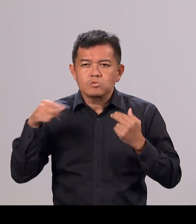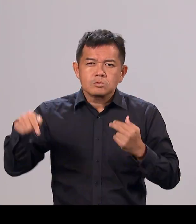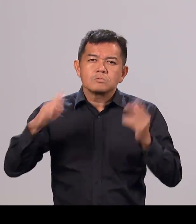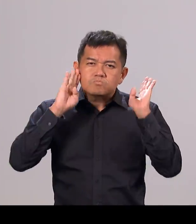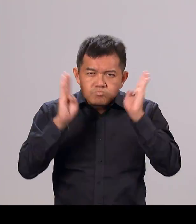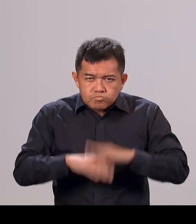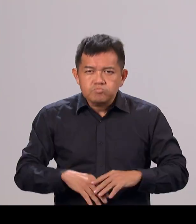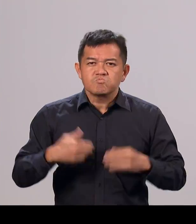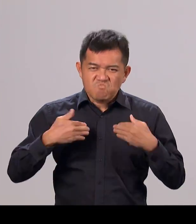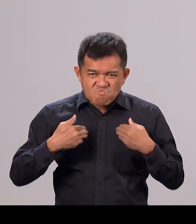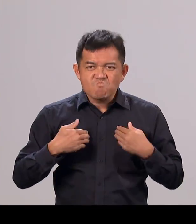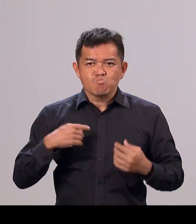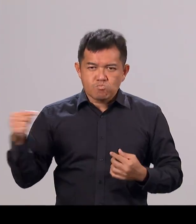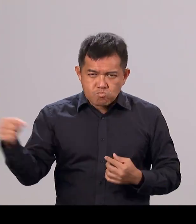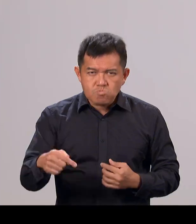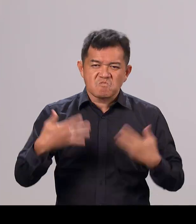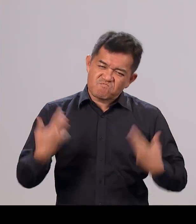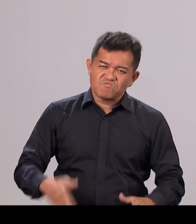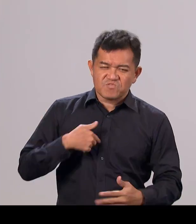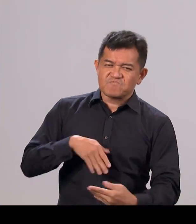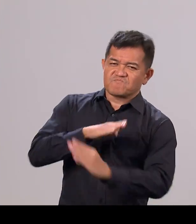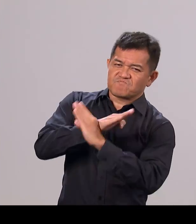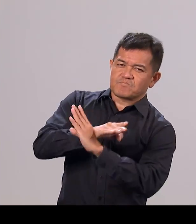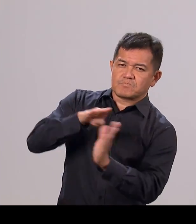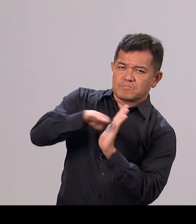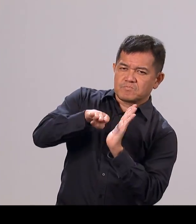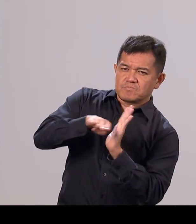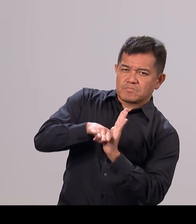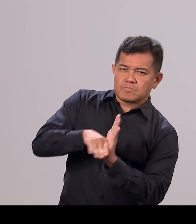Our Muslim leaders have expressed concerns to us about such Muslim preachers.